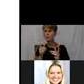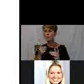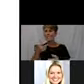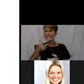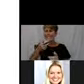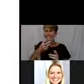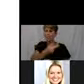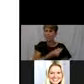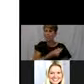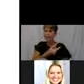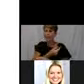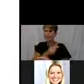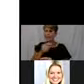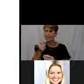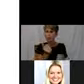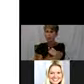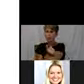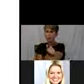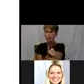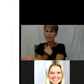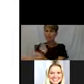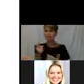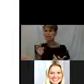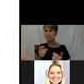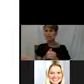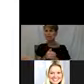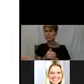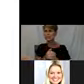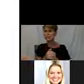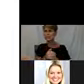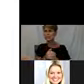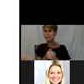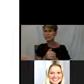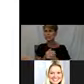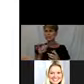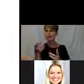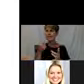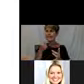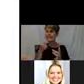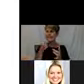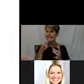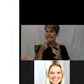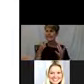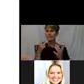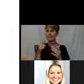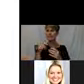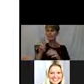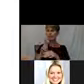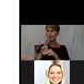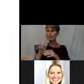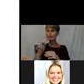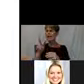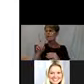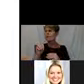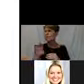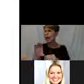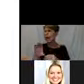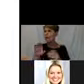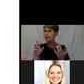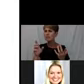that was recommended that he used a vac to close the wound. For those of you not familiar with what a vac is,